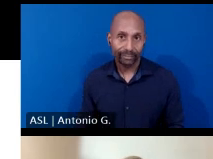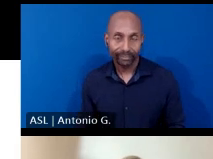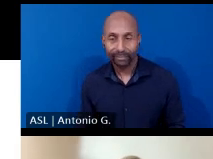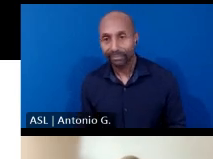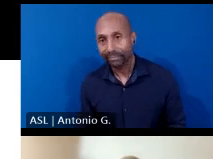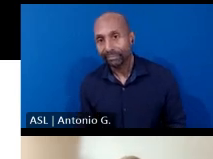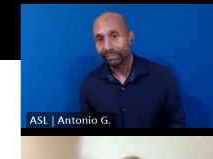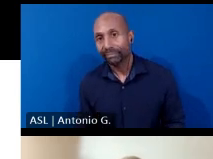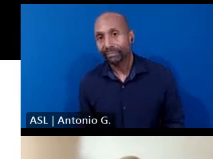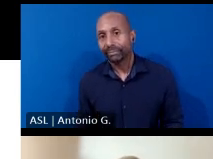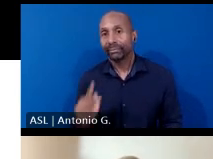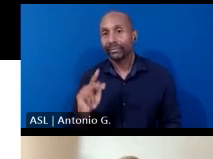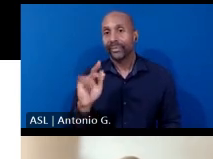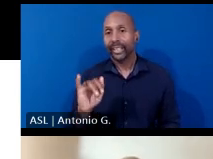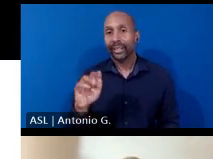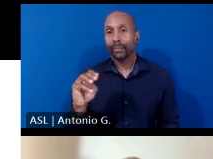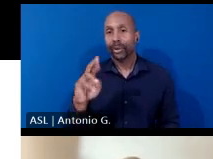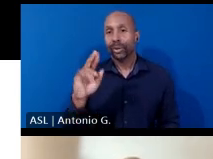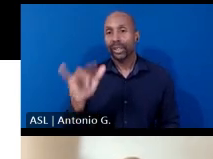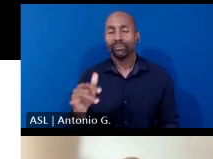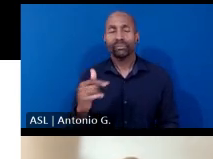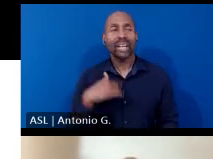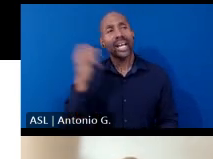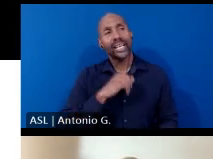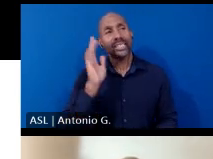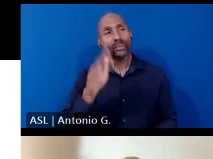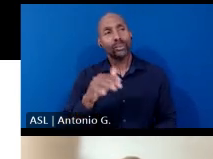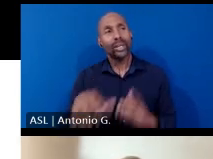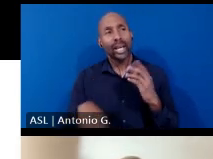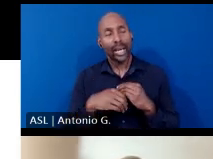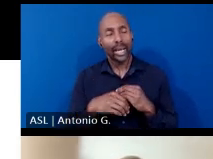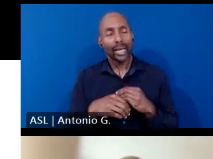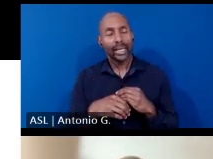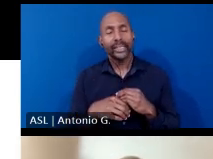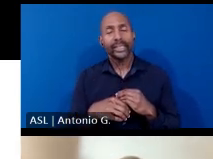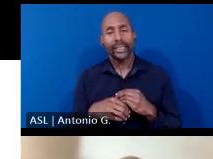Yeah. I guess I would just add that increasingly, because there is